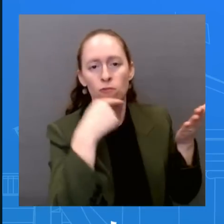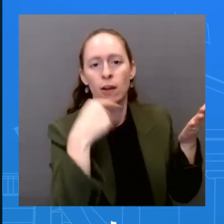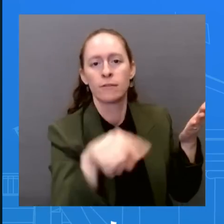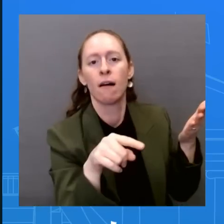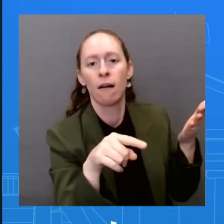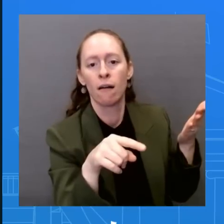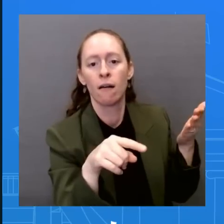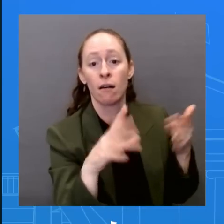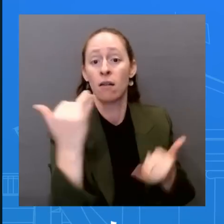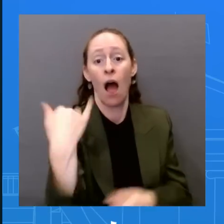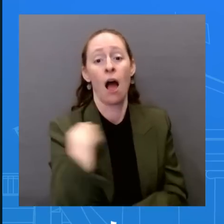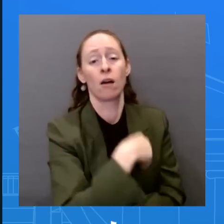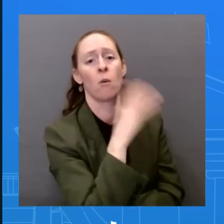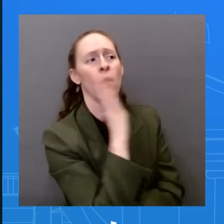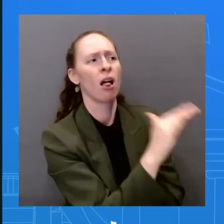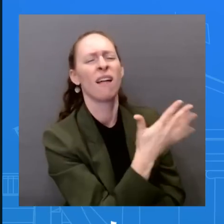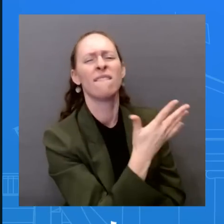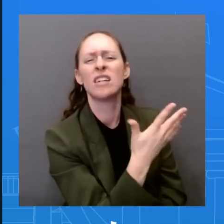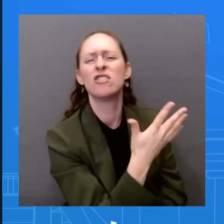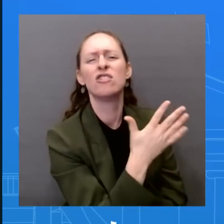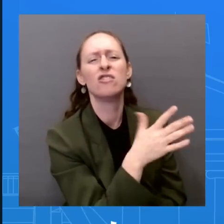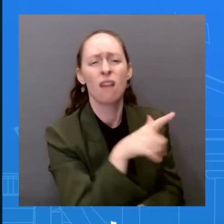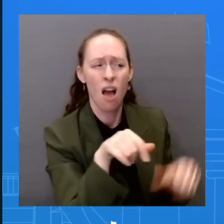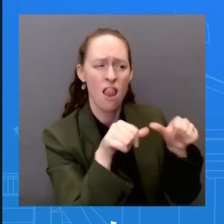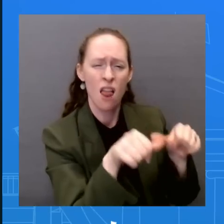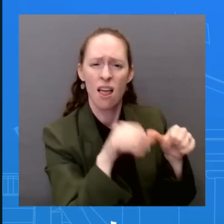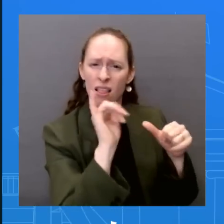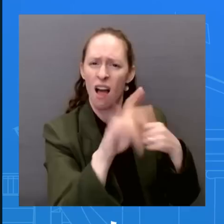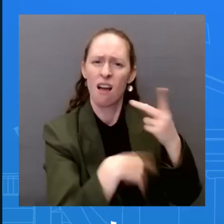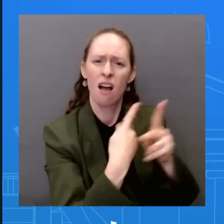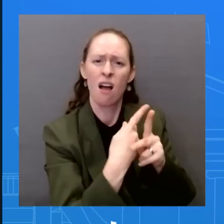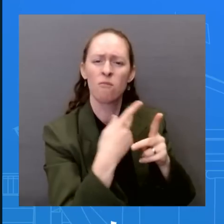and allow the U.N. independent observers and humanitarian